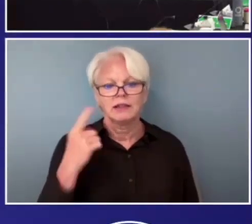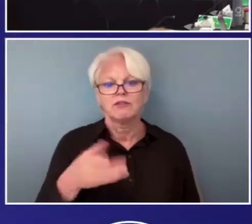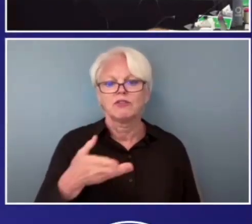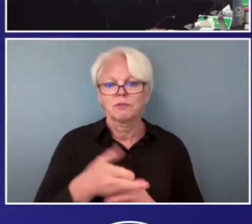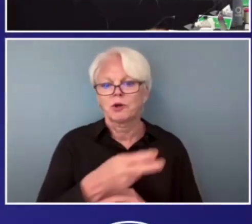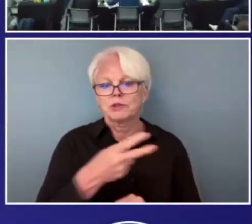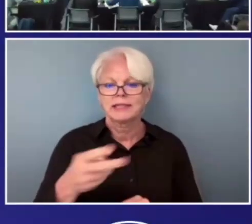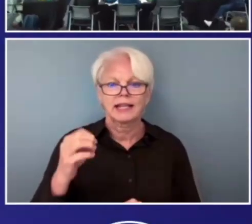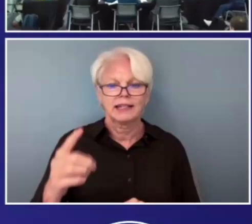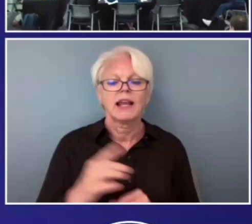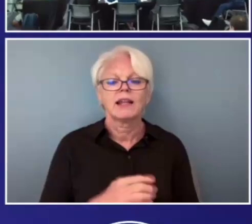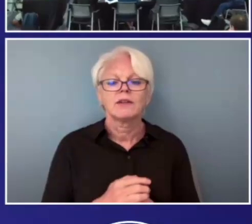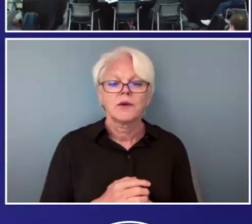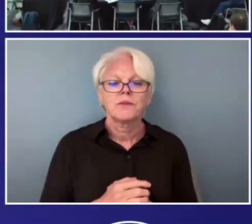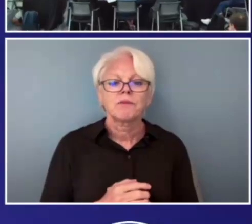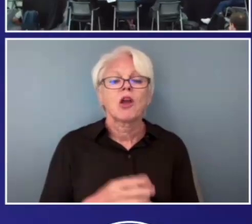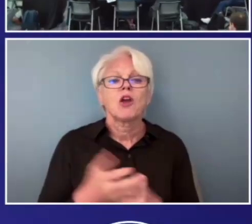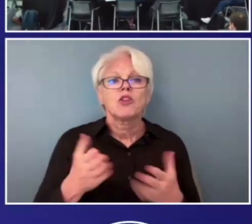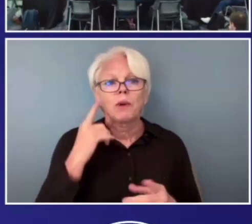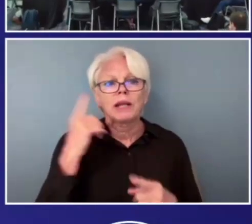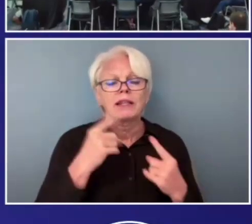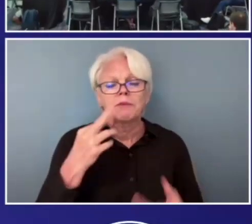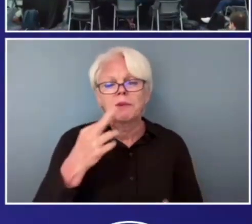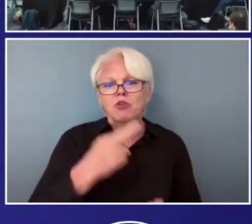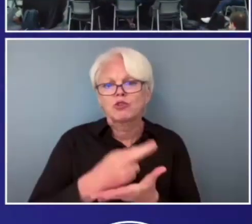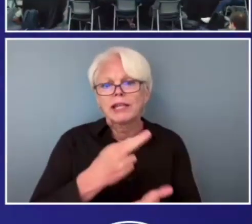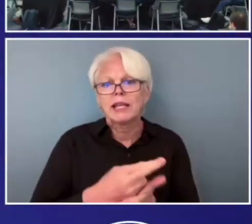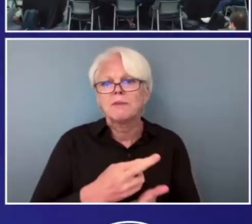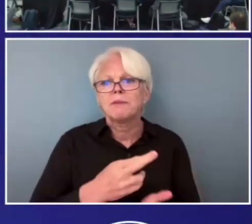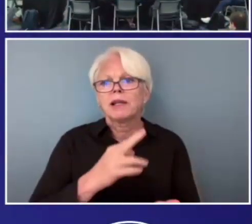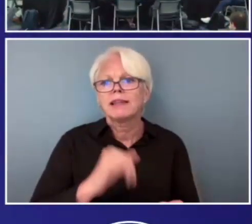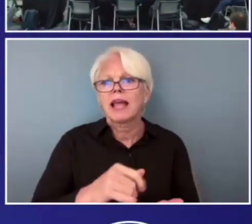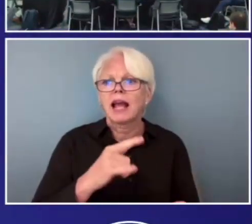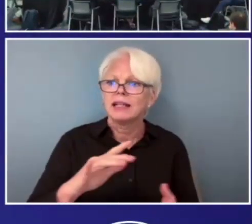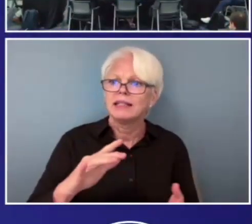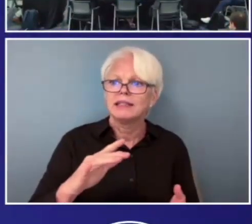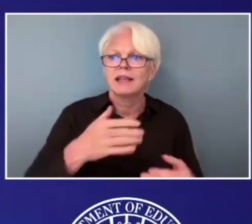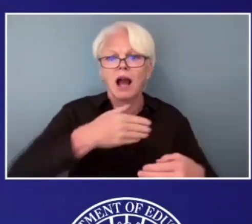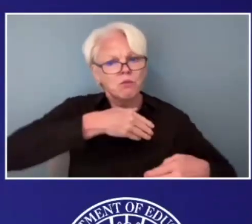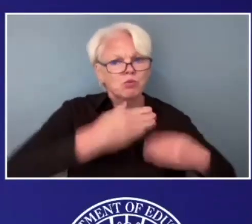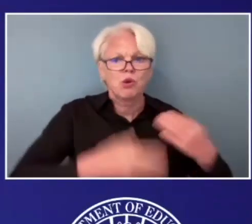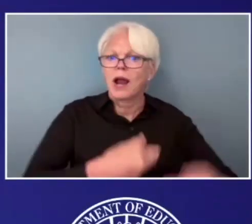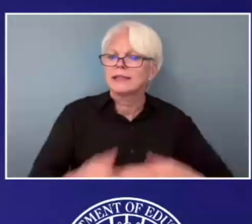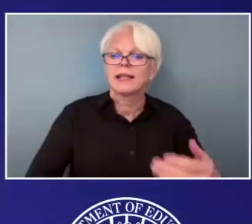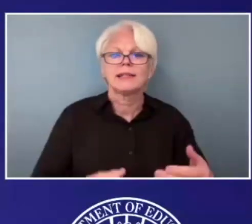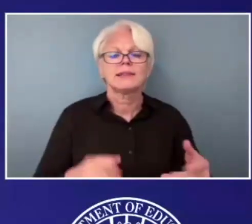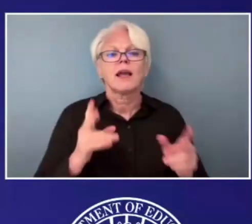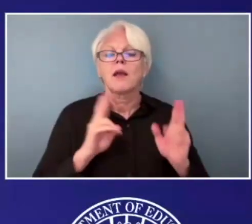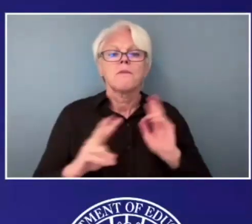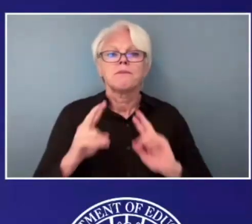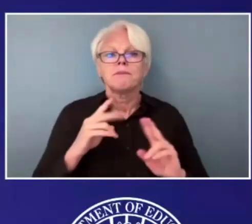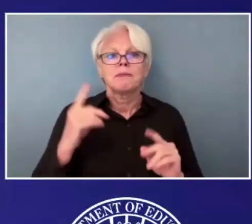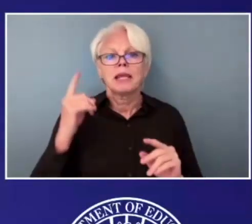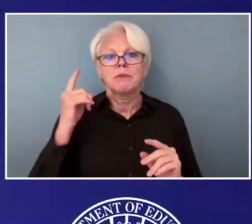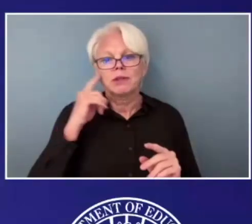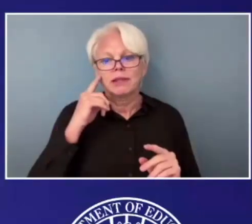rehabilitation is that it is a whole process. I think many people would think that the rehabilitation that we're really